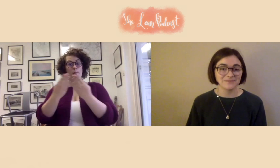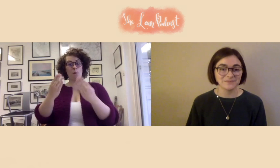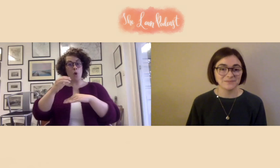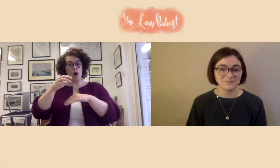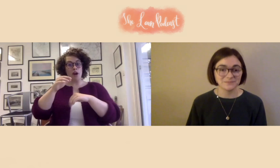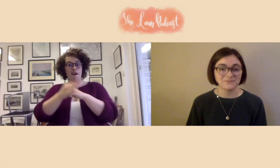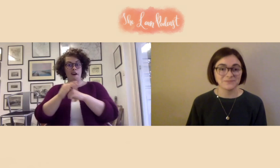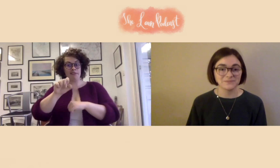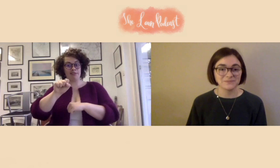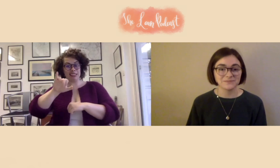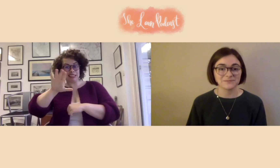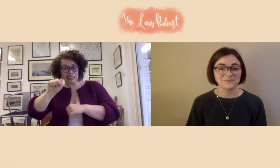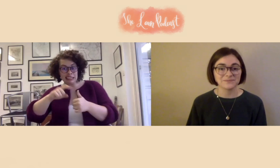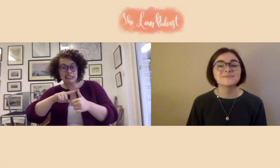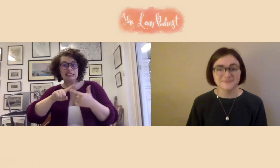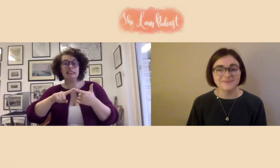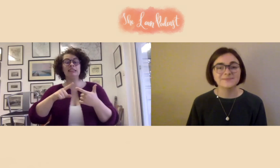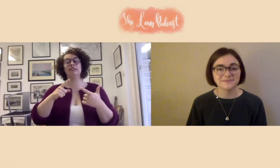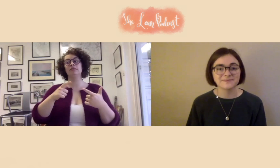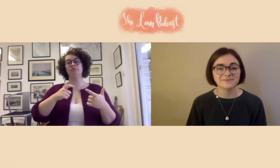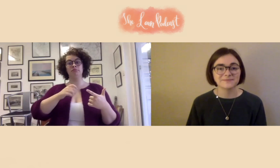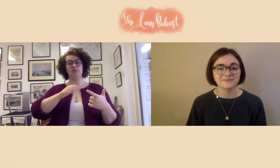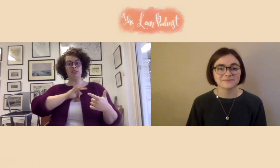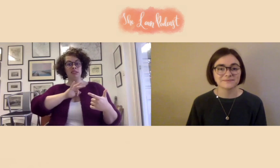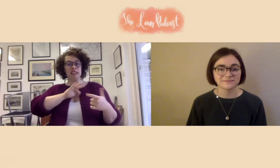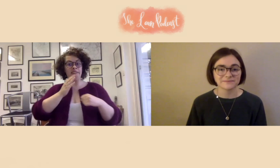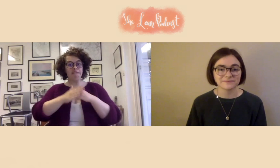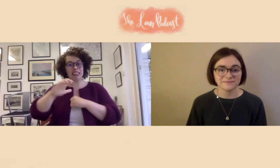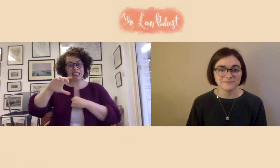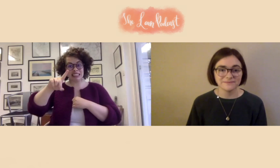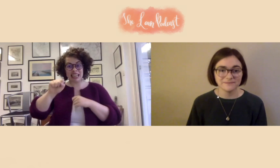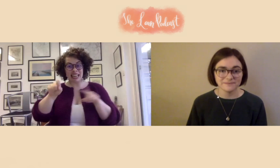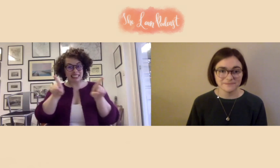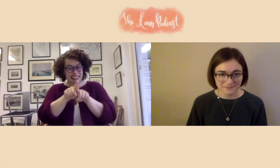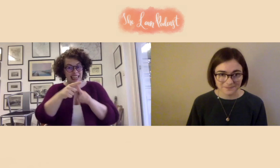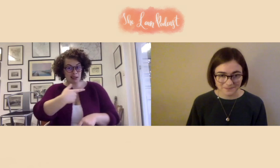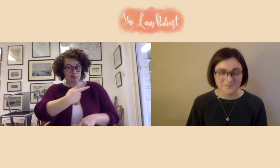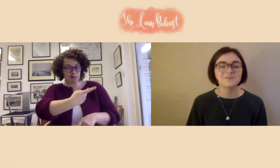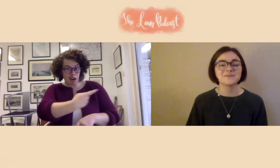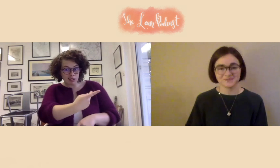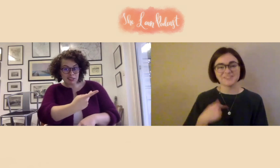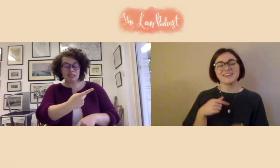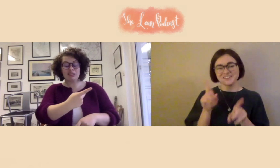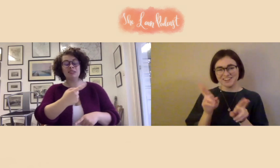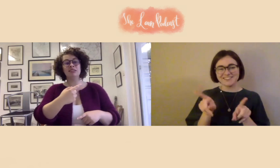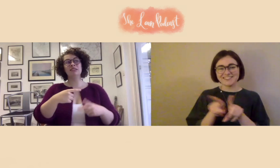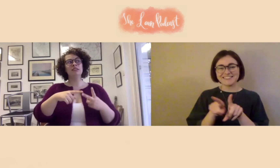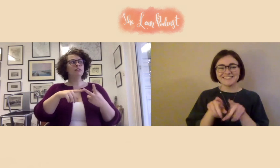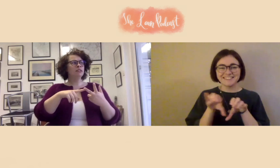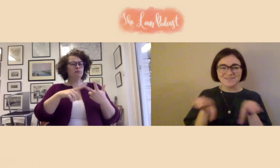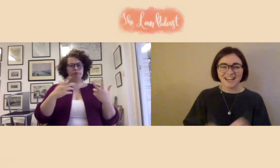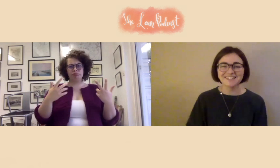of the Sign Language Interpreting Service. She herself studied in CDS at the same time as Ciara and I.